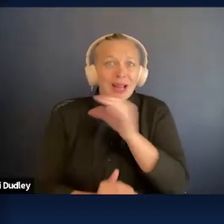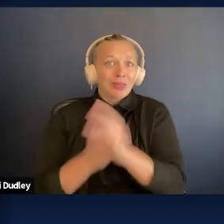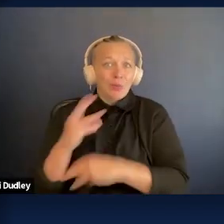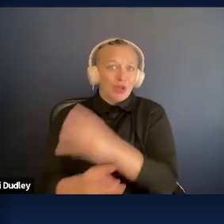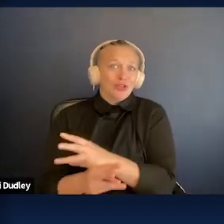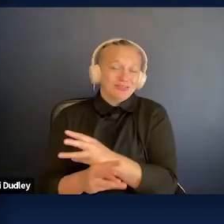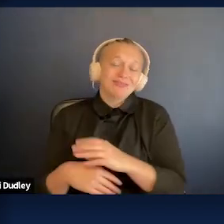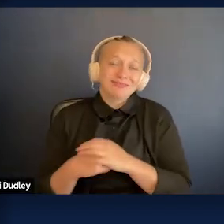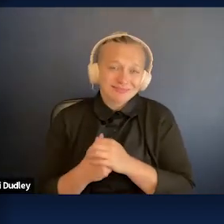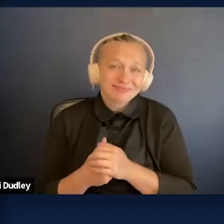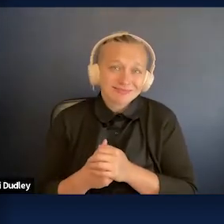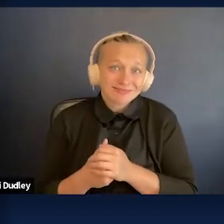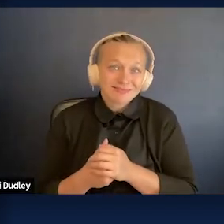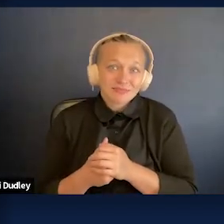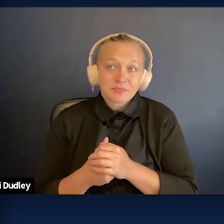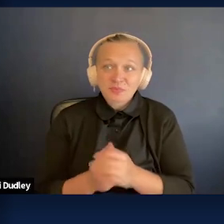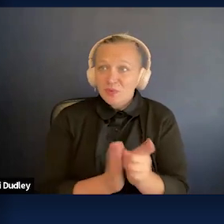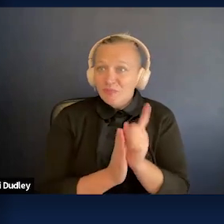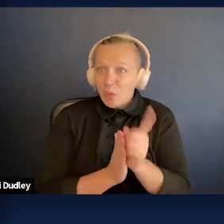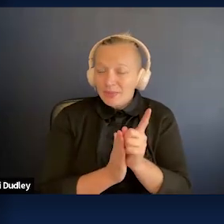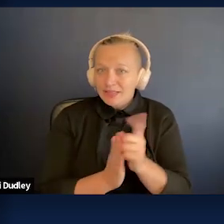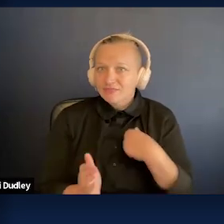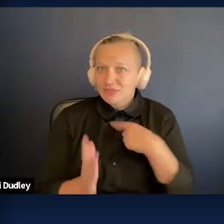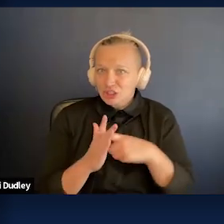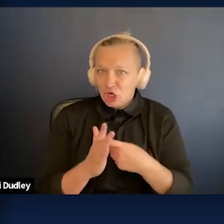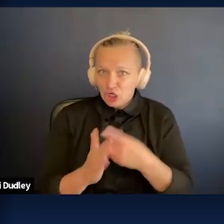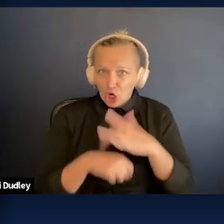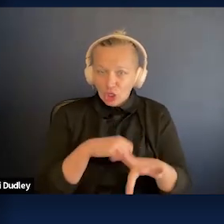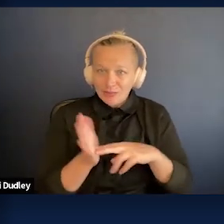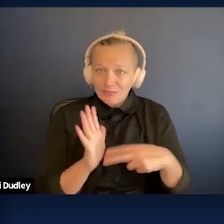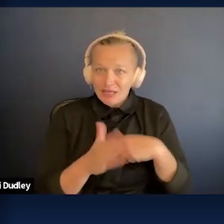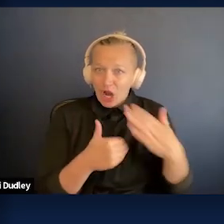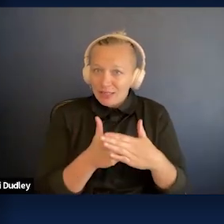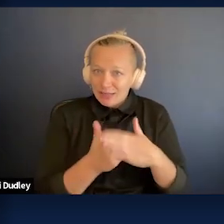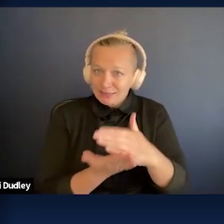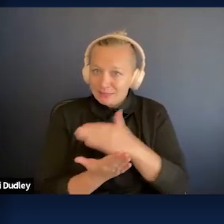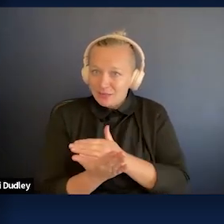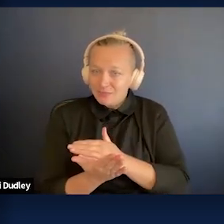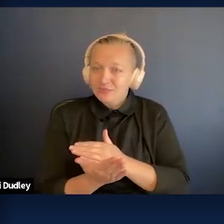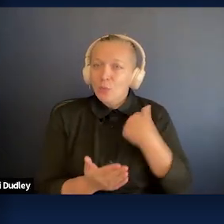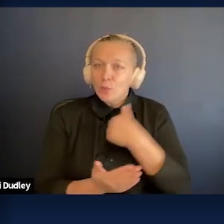Um, so… since there is a minute, since we did start a bit early, I will say that our next steps are to examine some of the other interviews, which were with.